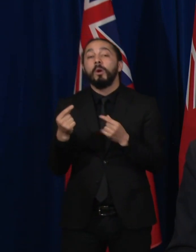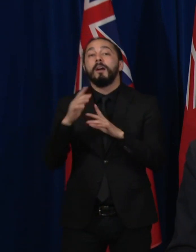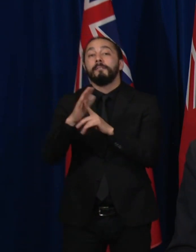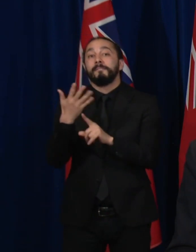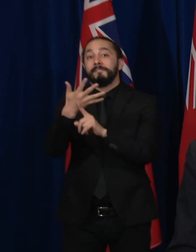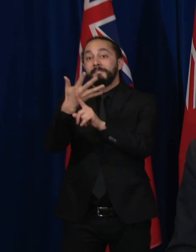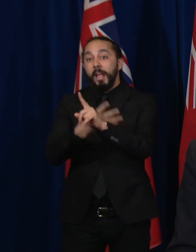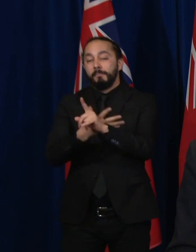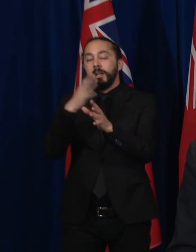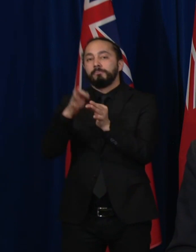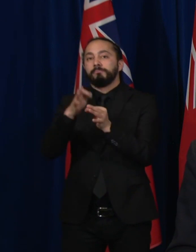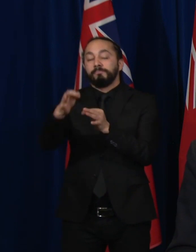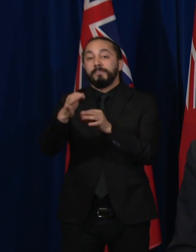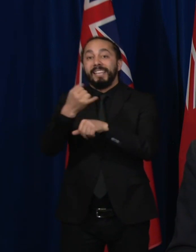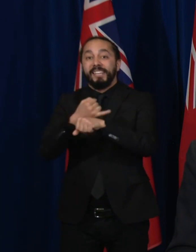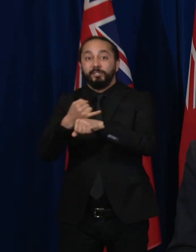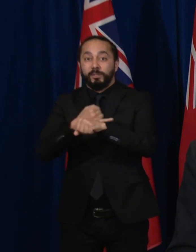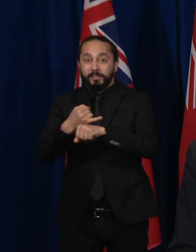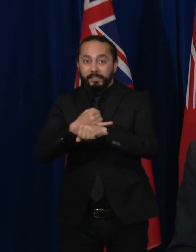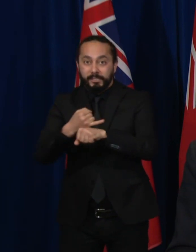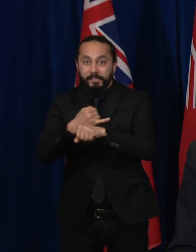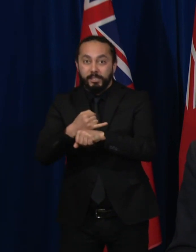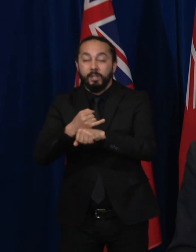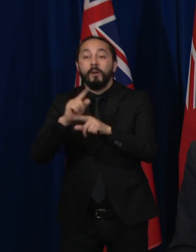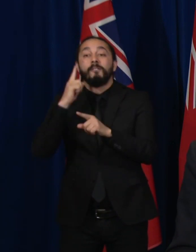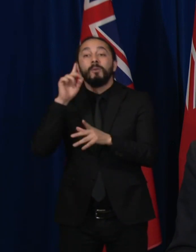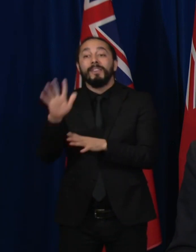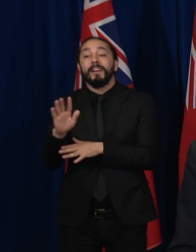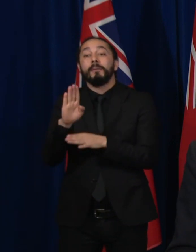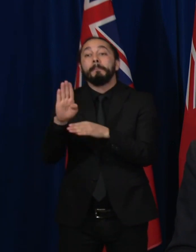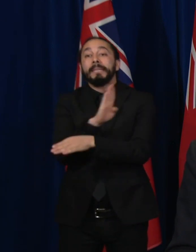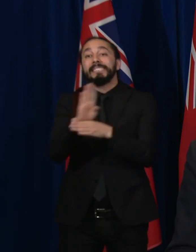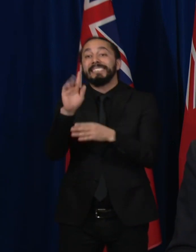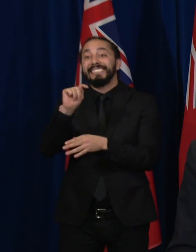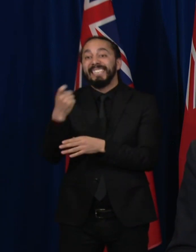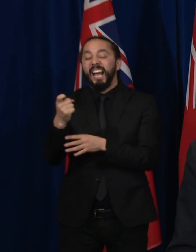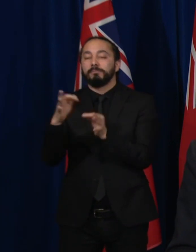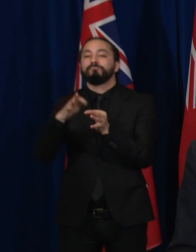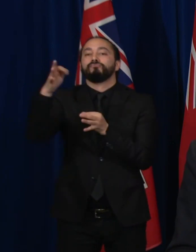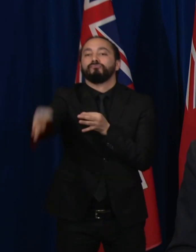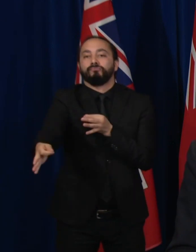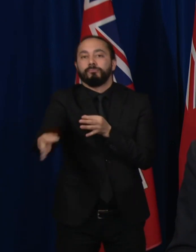that the nation might live. provincially administered taxes. Starting next week, on April 1, this This we may, in all propriety do.